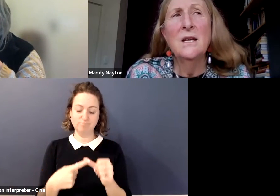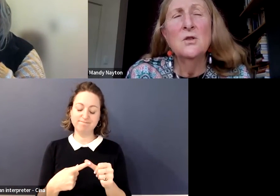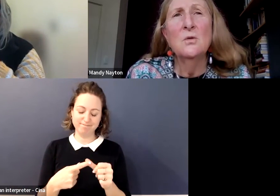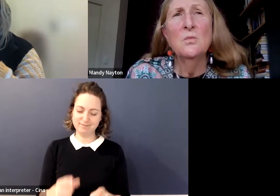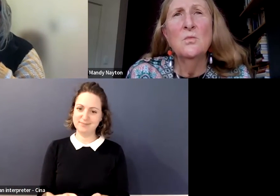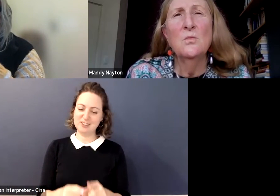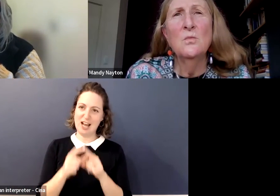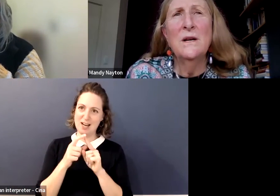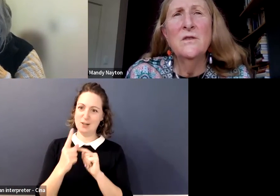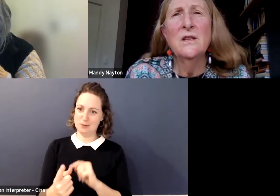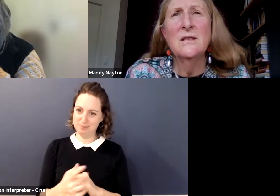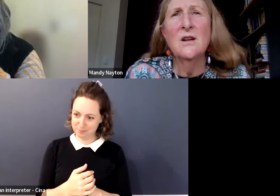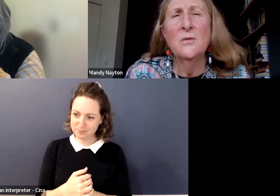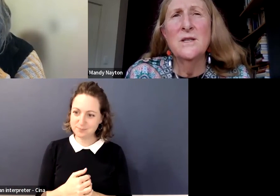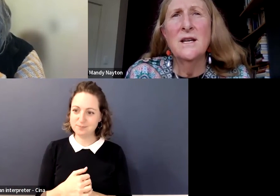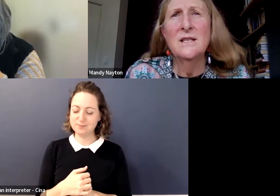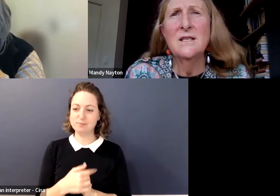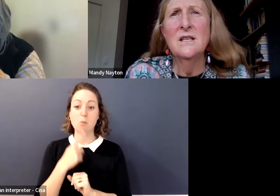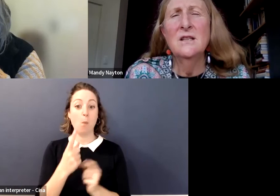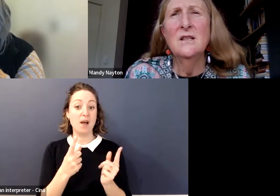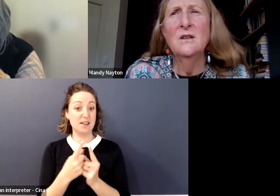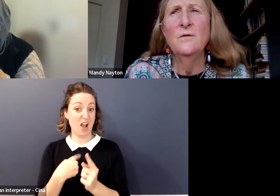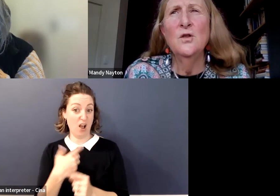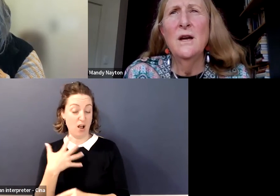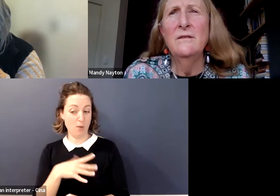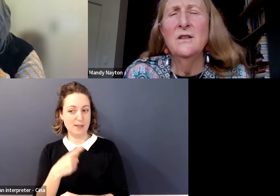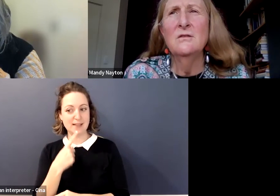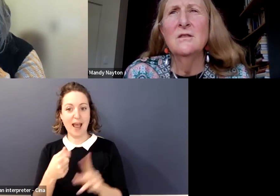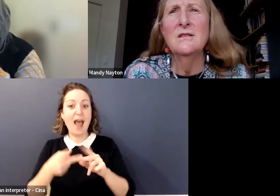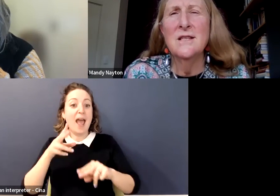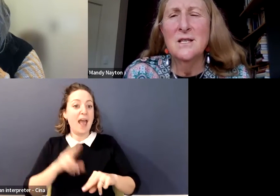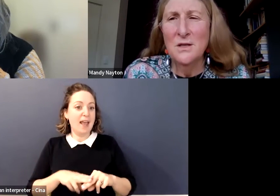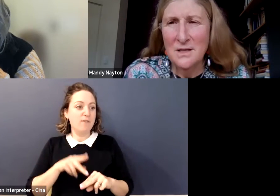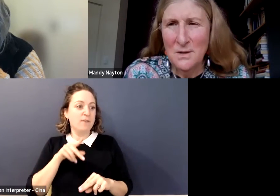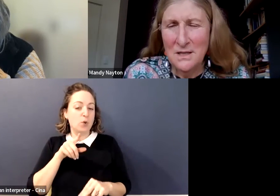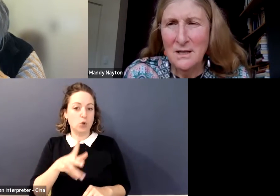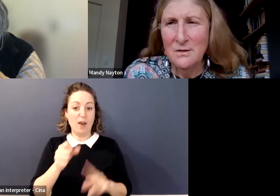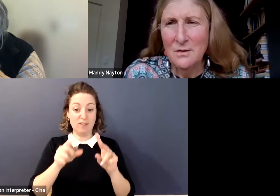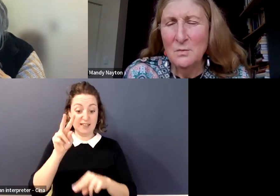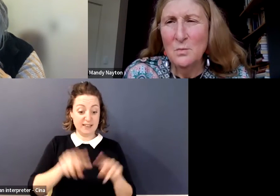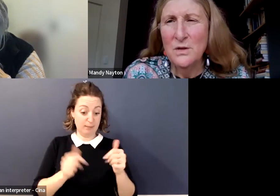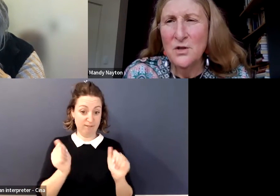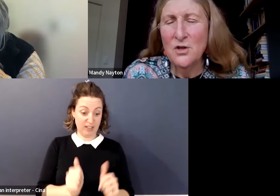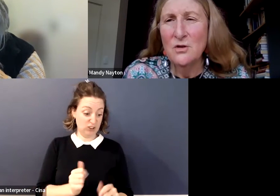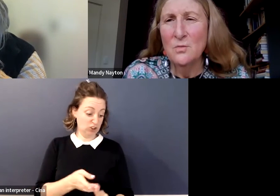and one of the things that I would say is if you have an assessment that's been done with a student